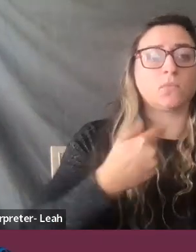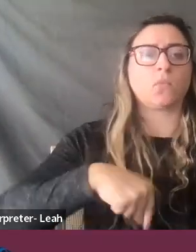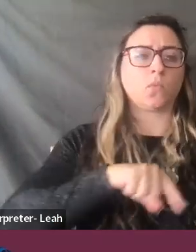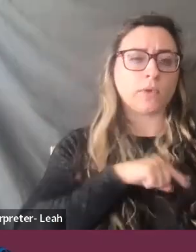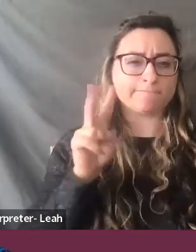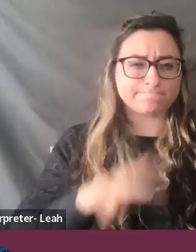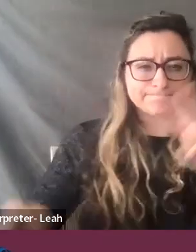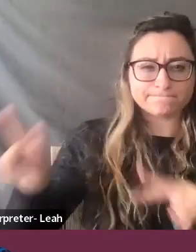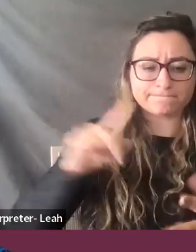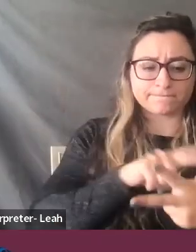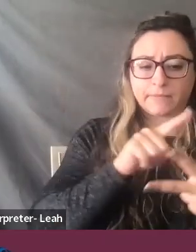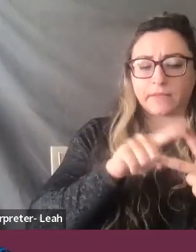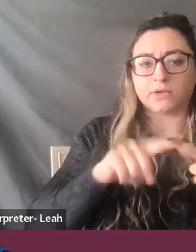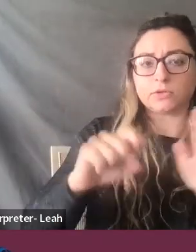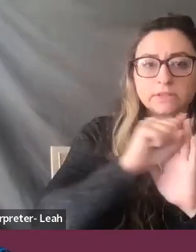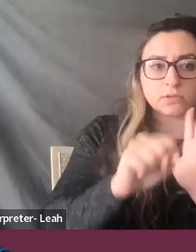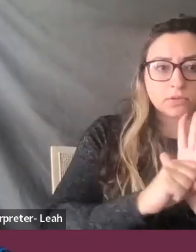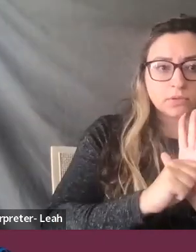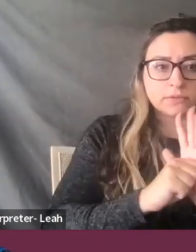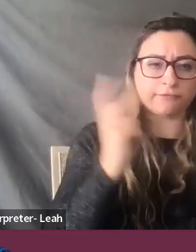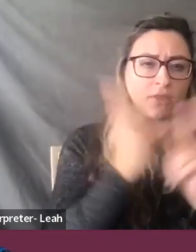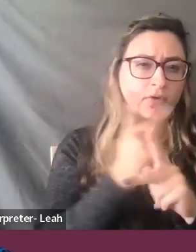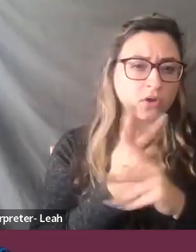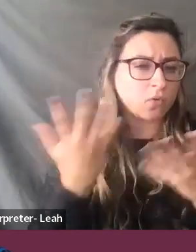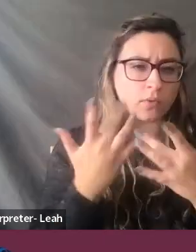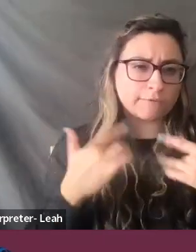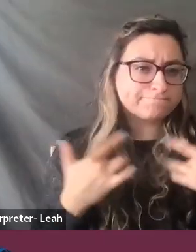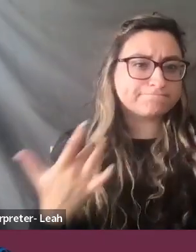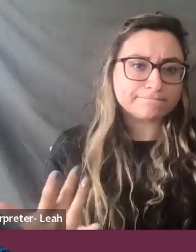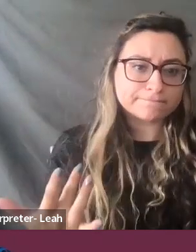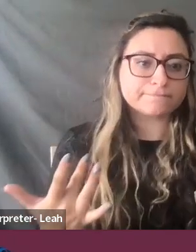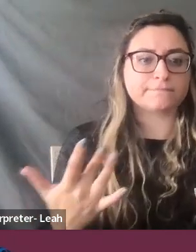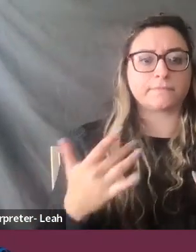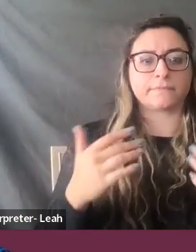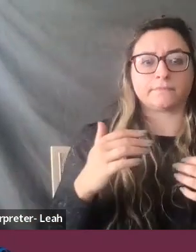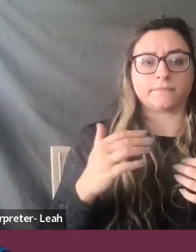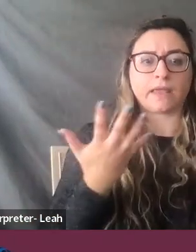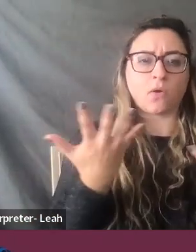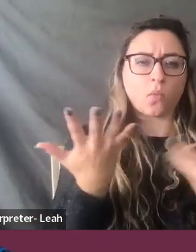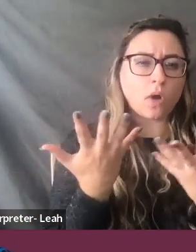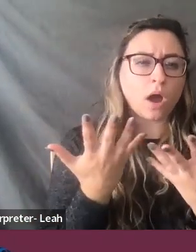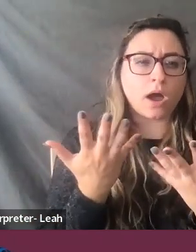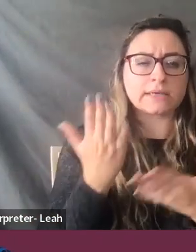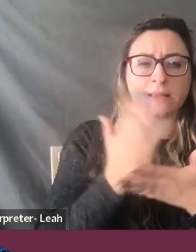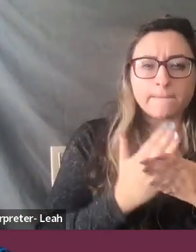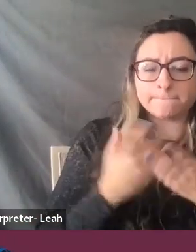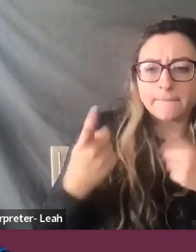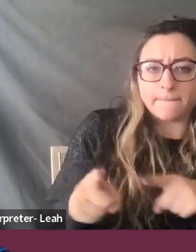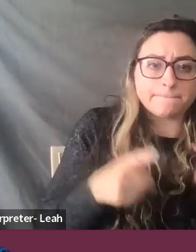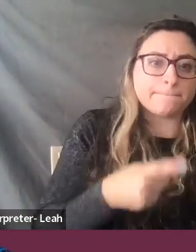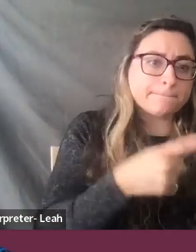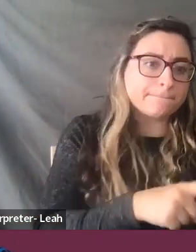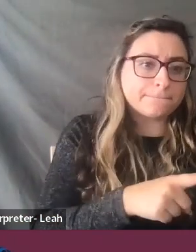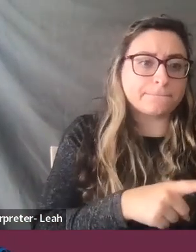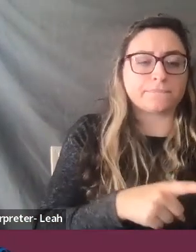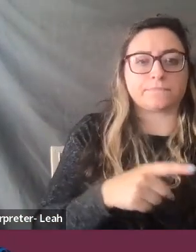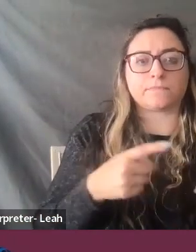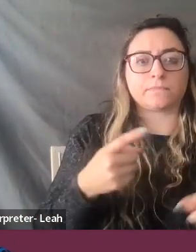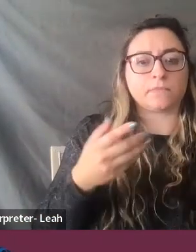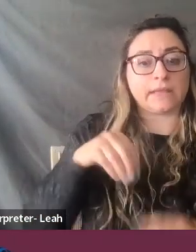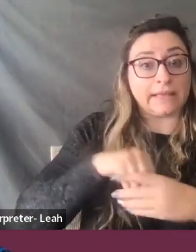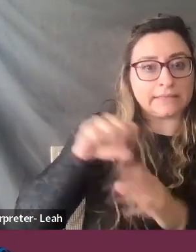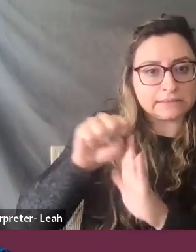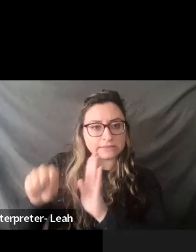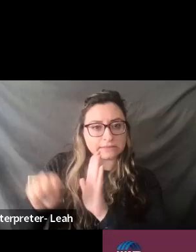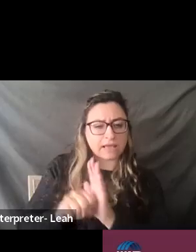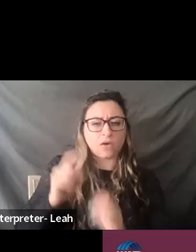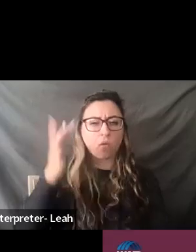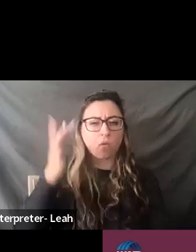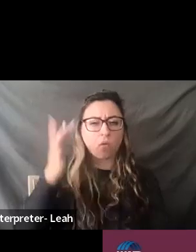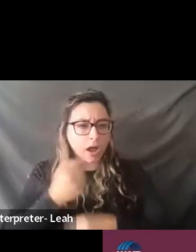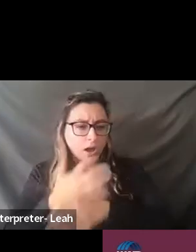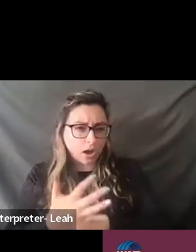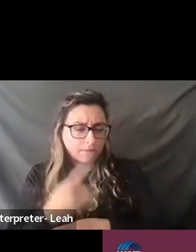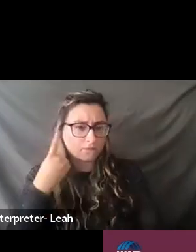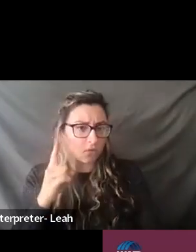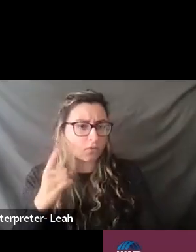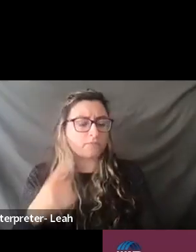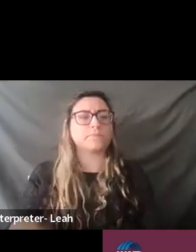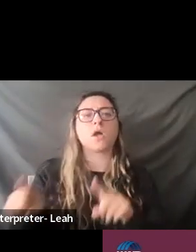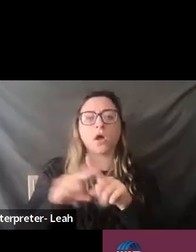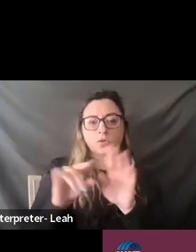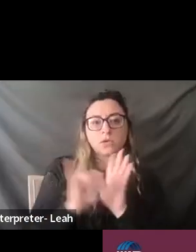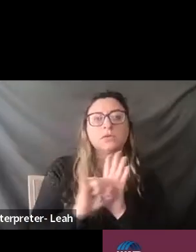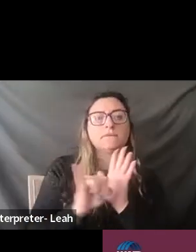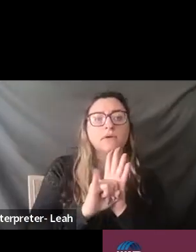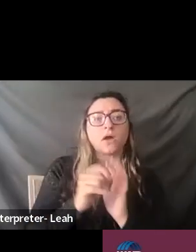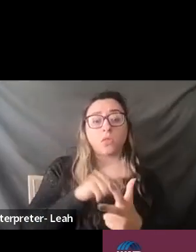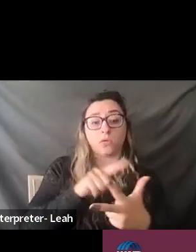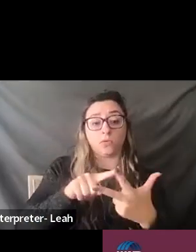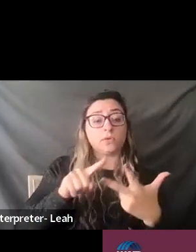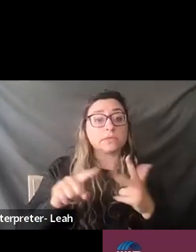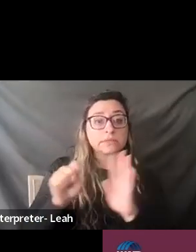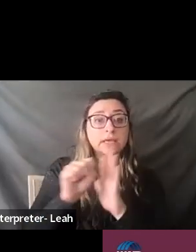Similar to APRIL's state, these were three states with above-average COVID-19 rates, and their vaccination rates were in the bottom 20% for resident responses to opportunities.